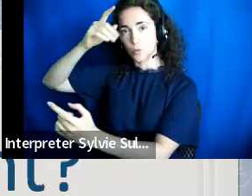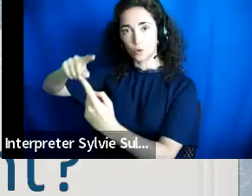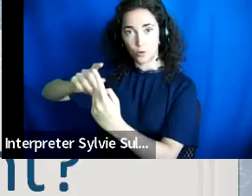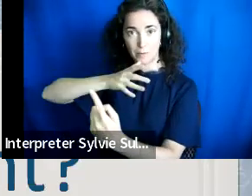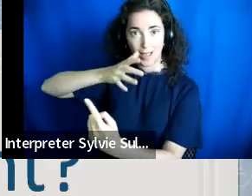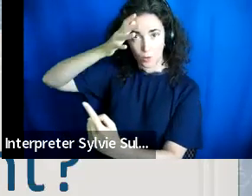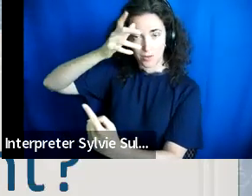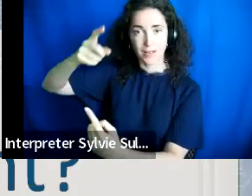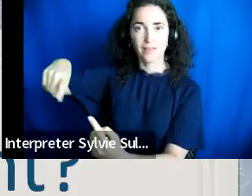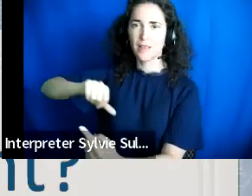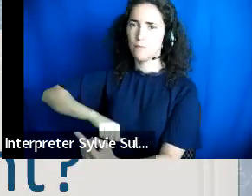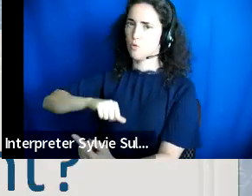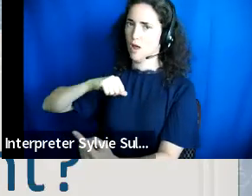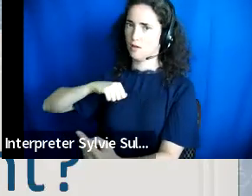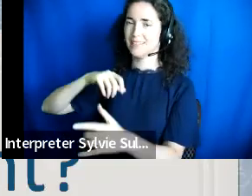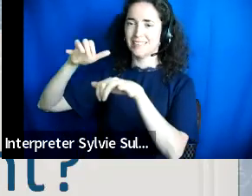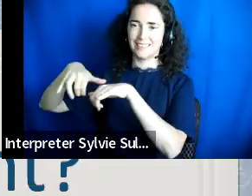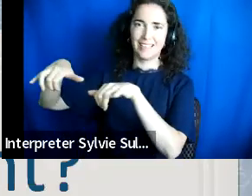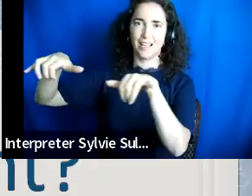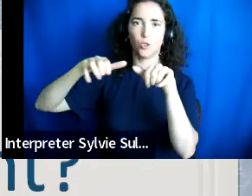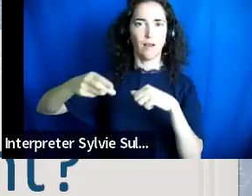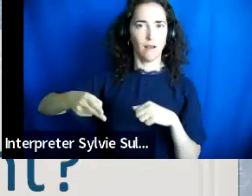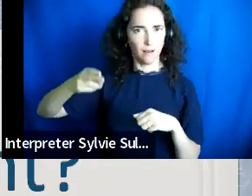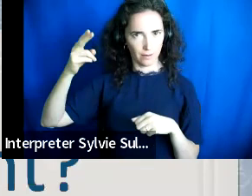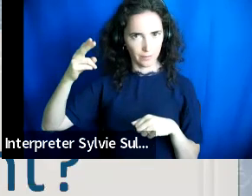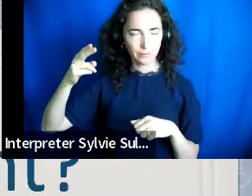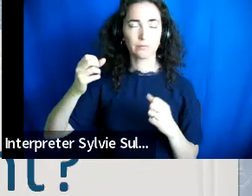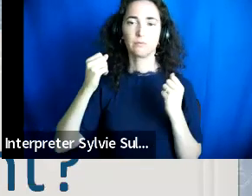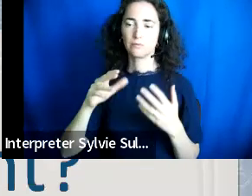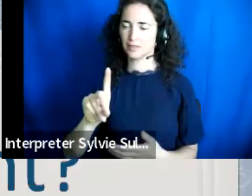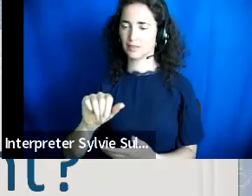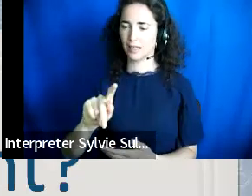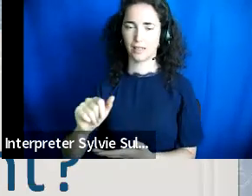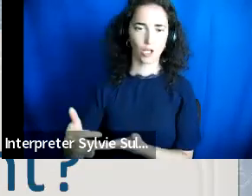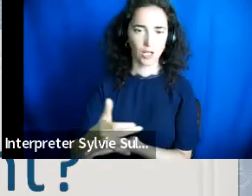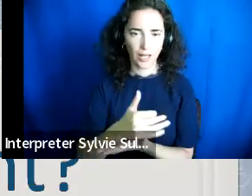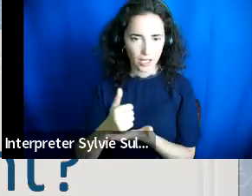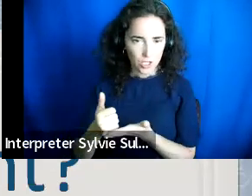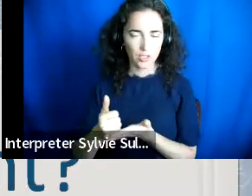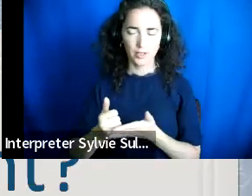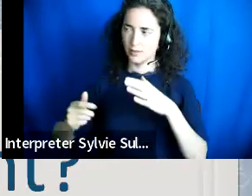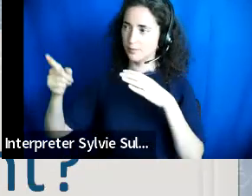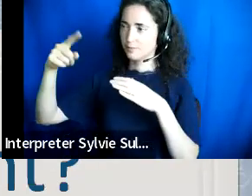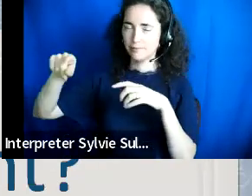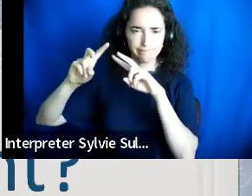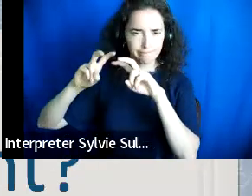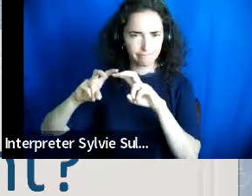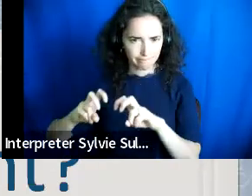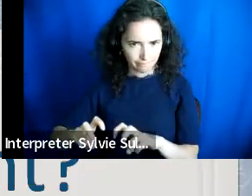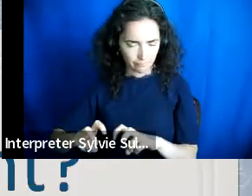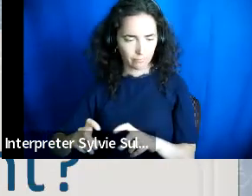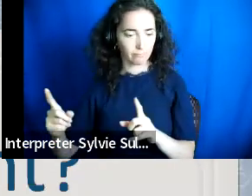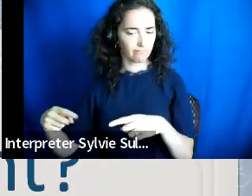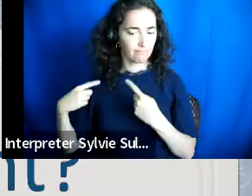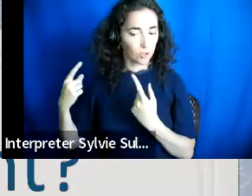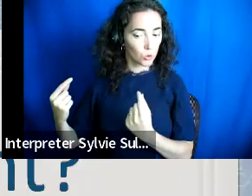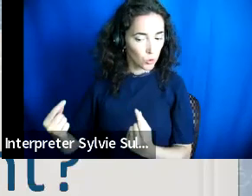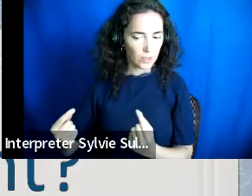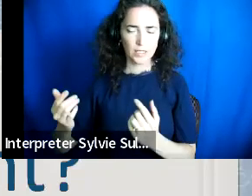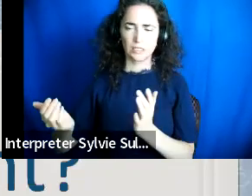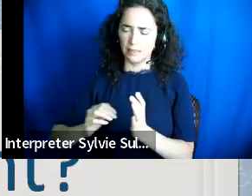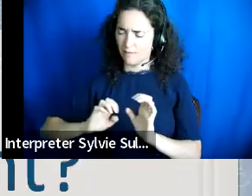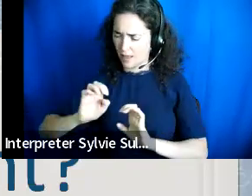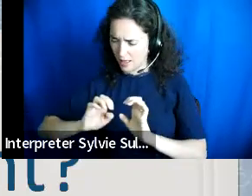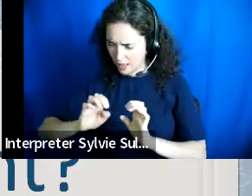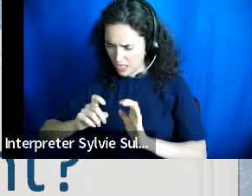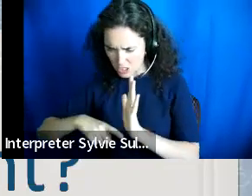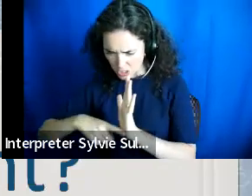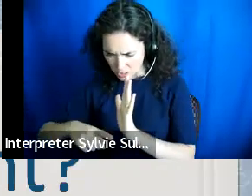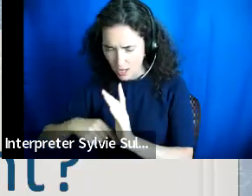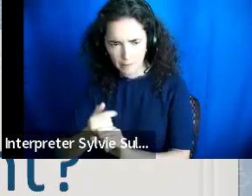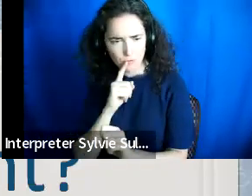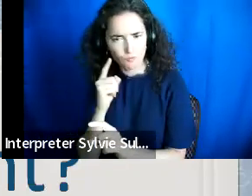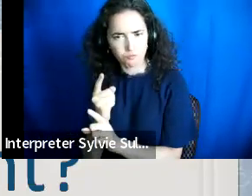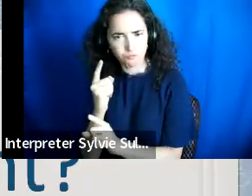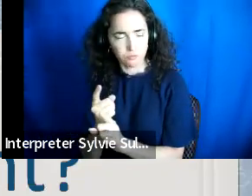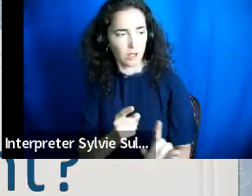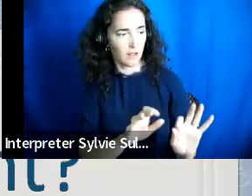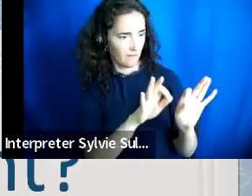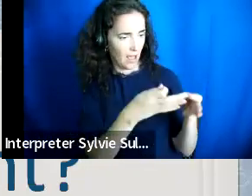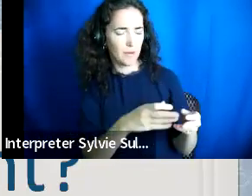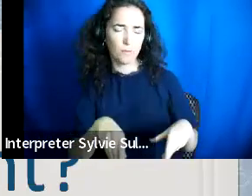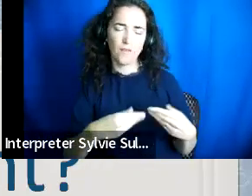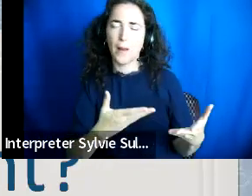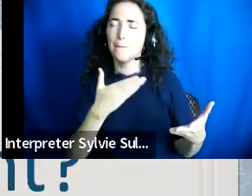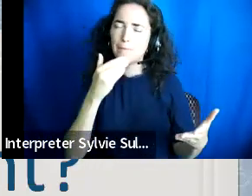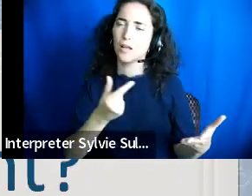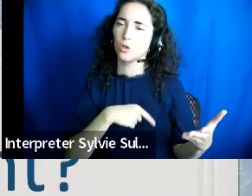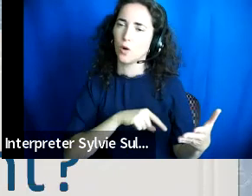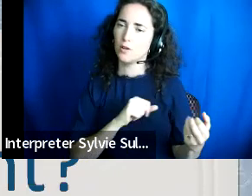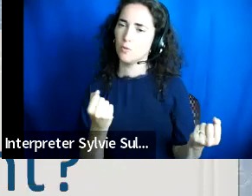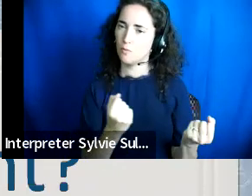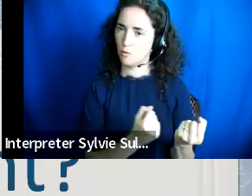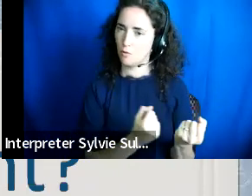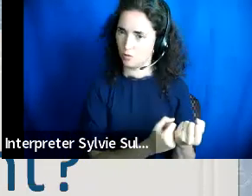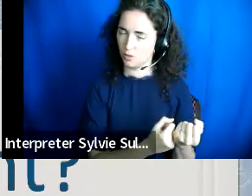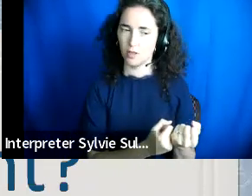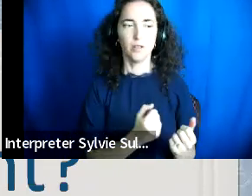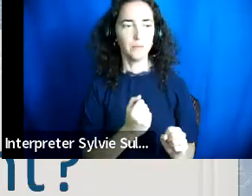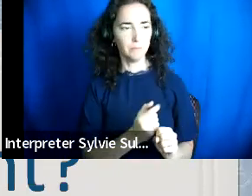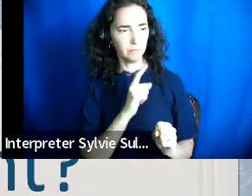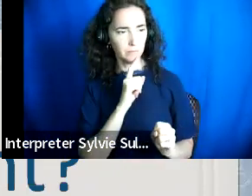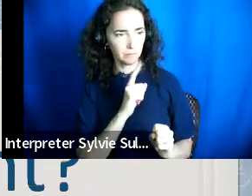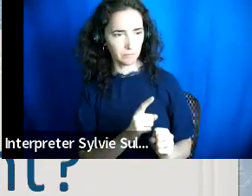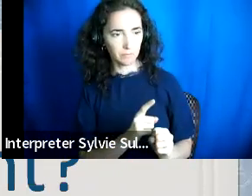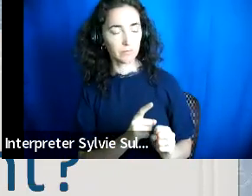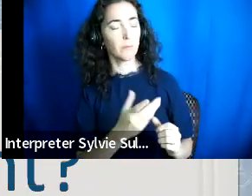high standards. there's a lot of data collection there's a lot of analysis and reevaluation of the program to ensure that families are receiving the best quality support possible to ensure that the best quality outcomes for